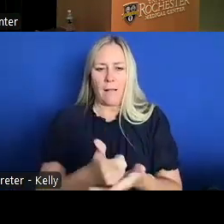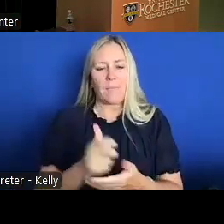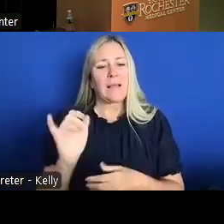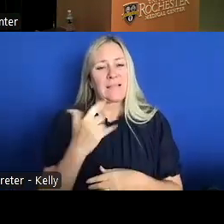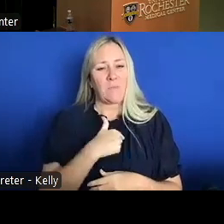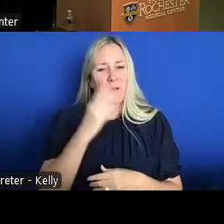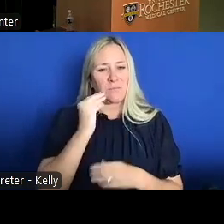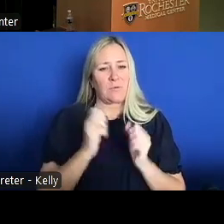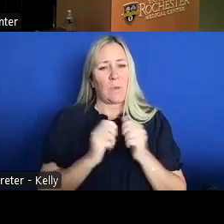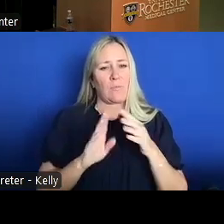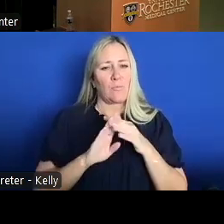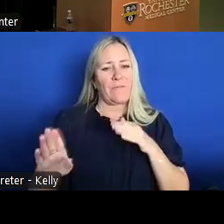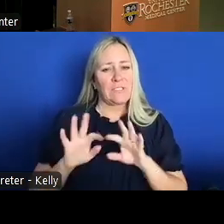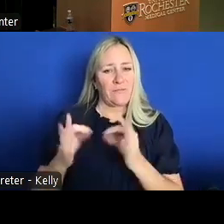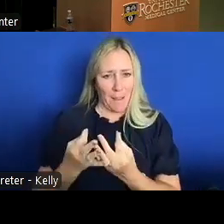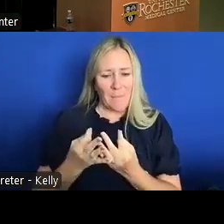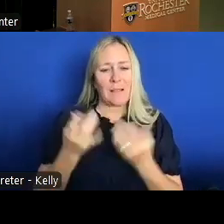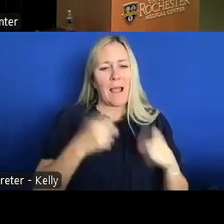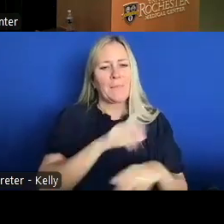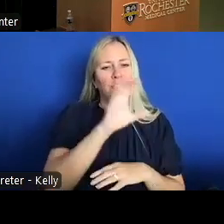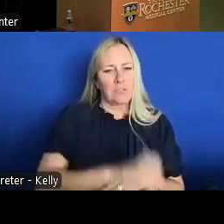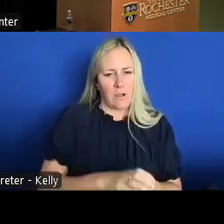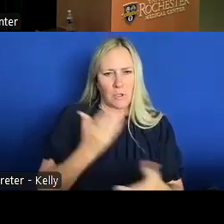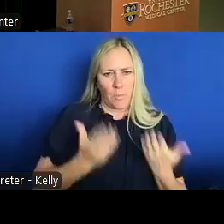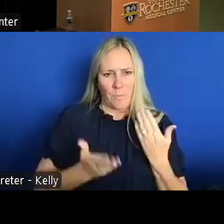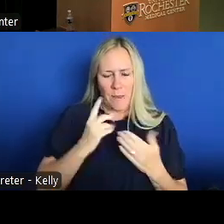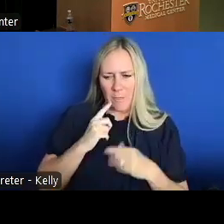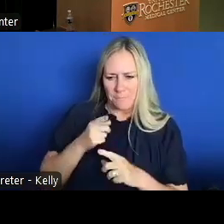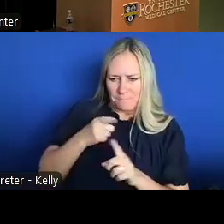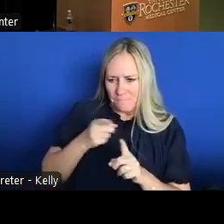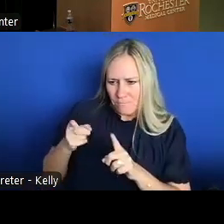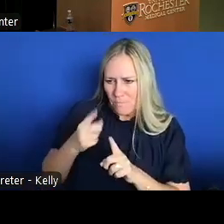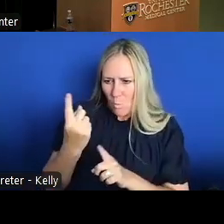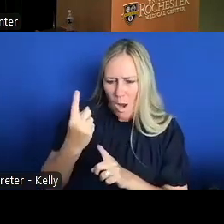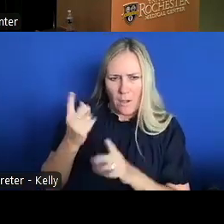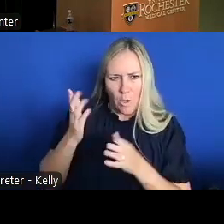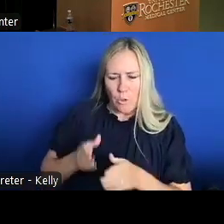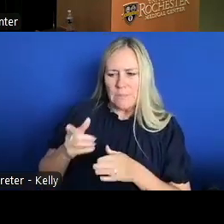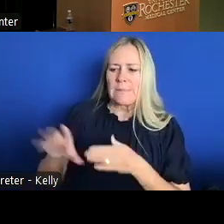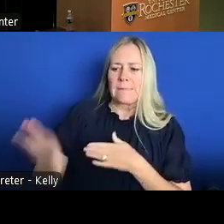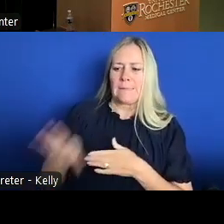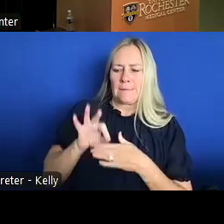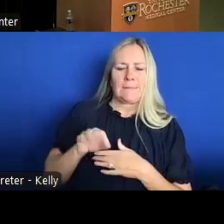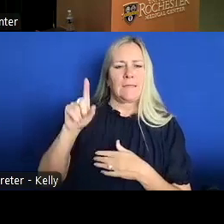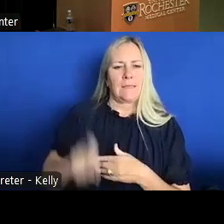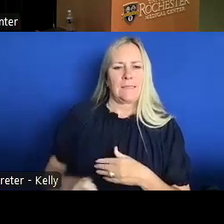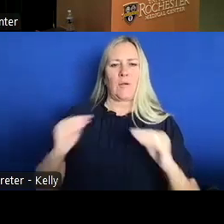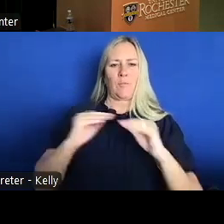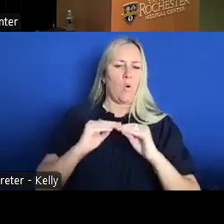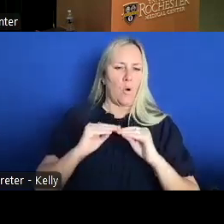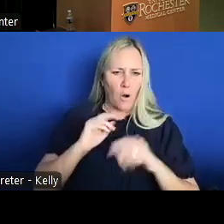can identify a family member who may need more intensive uh work but having those family forums